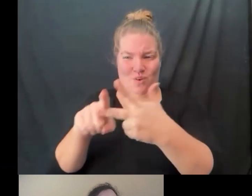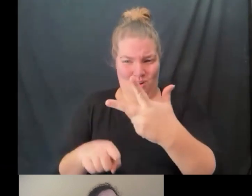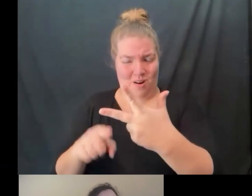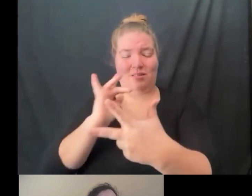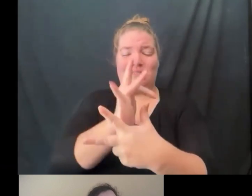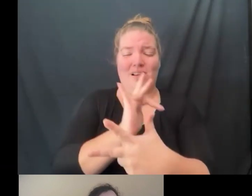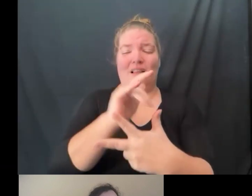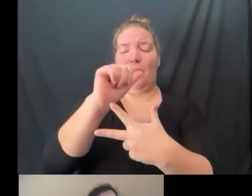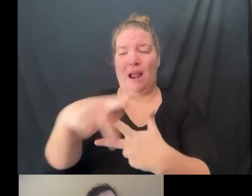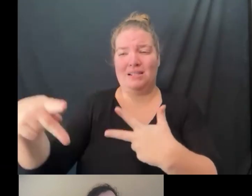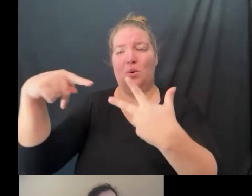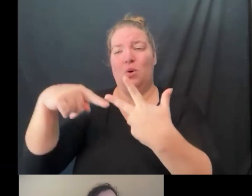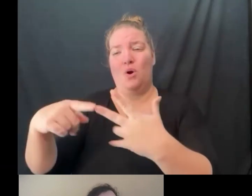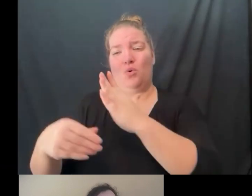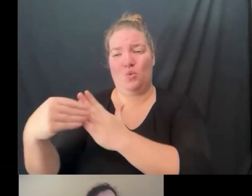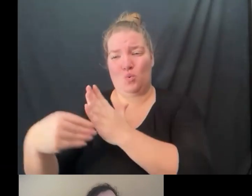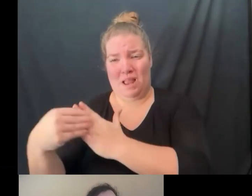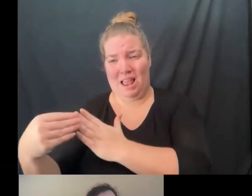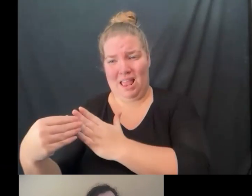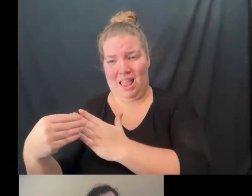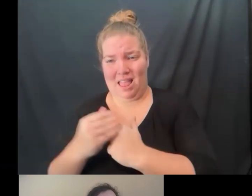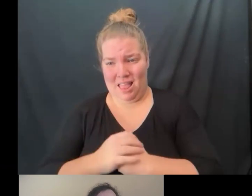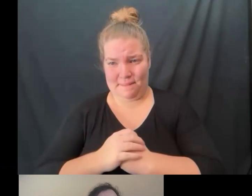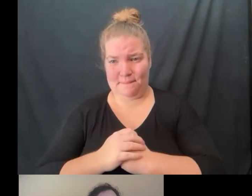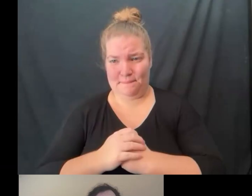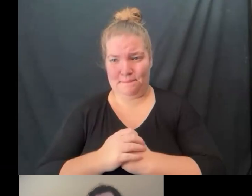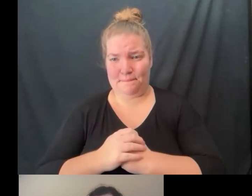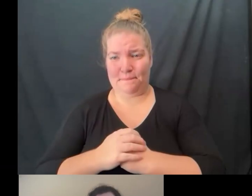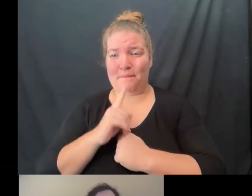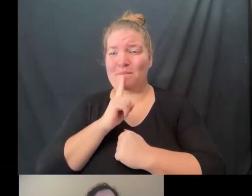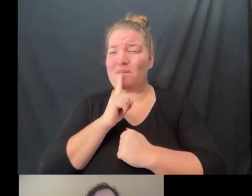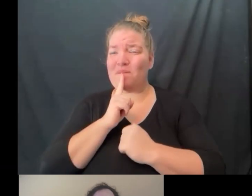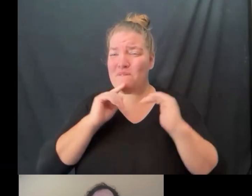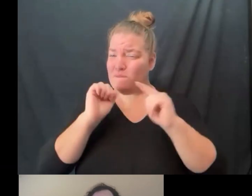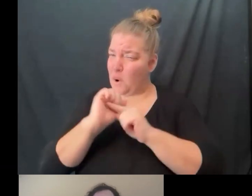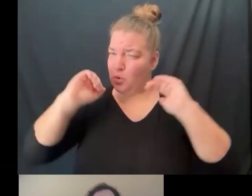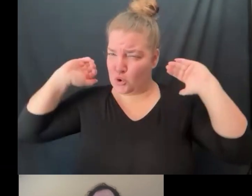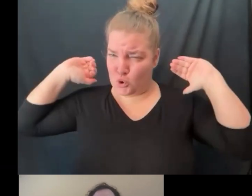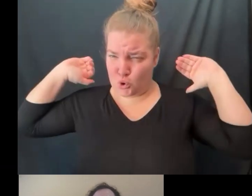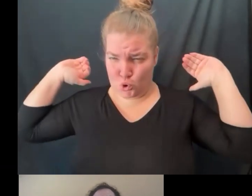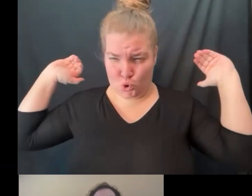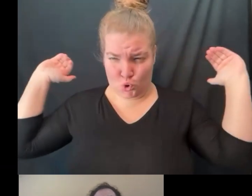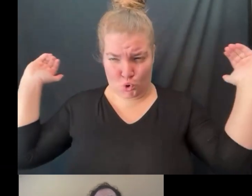of those three groups, web pages, websites, web apps, mobile apps, documents.